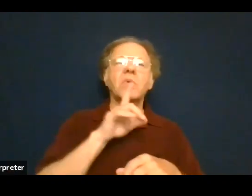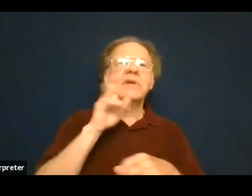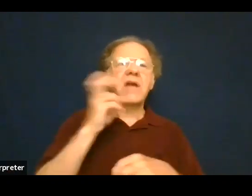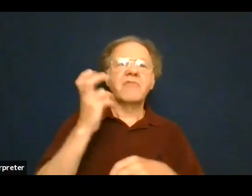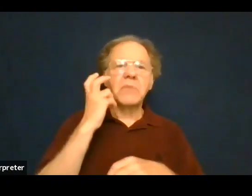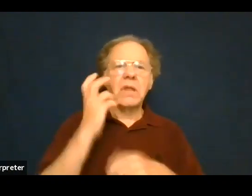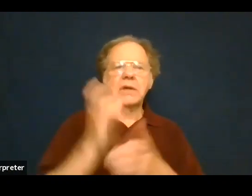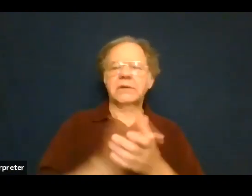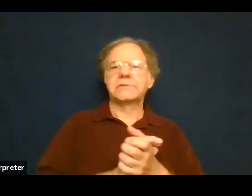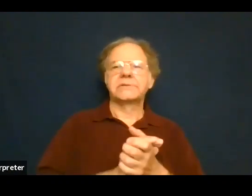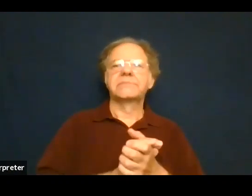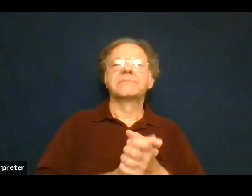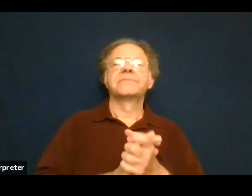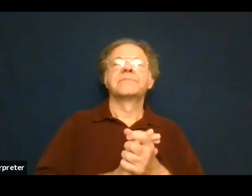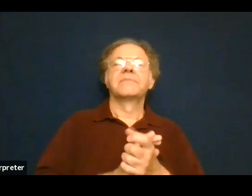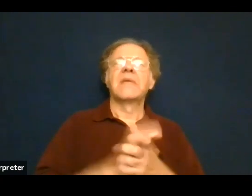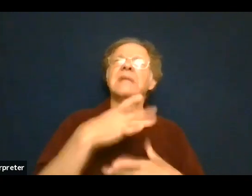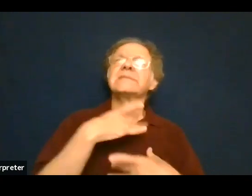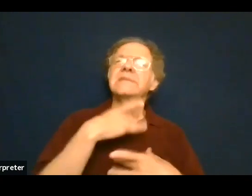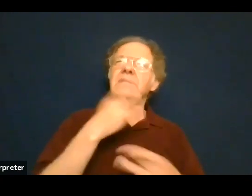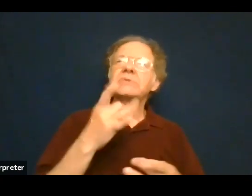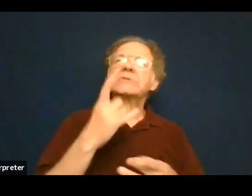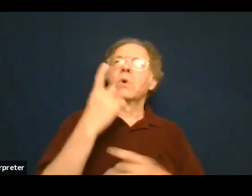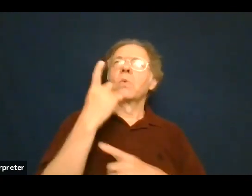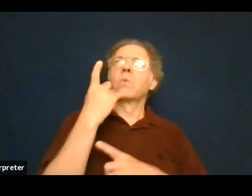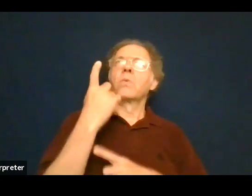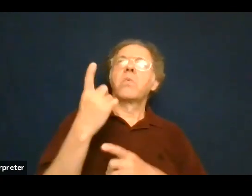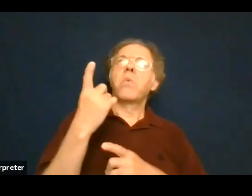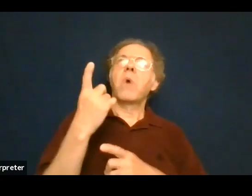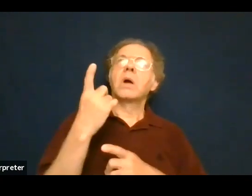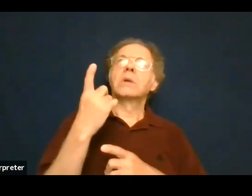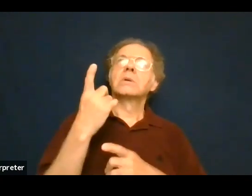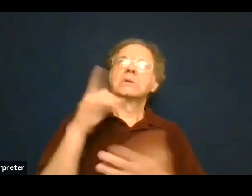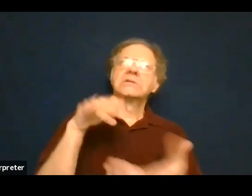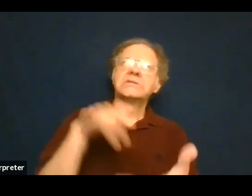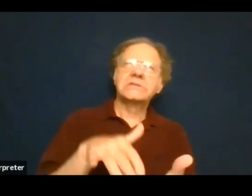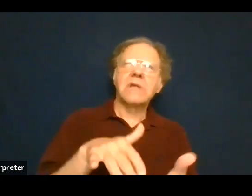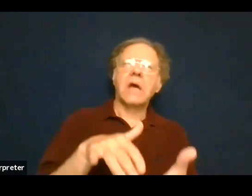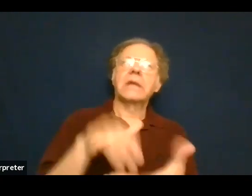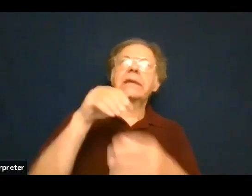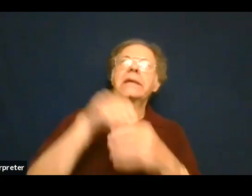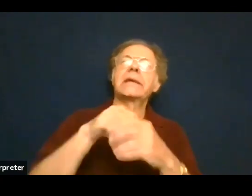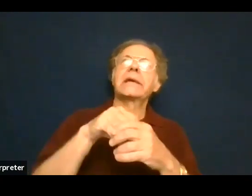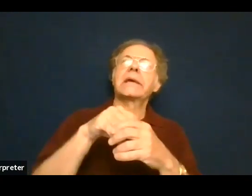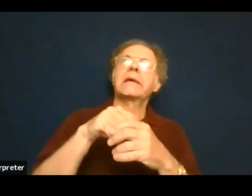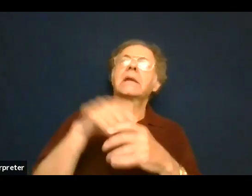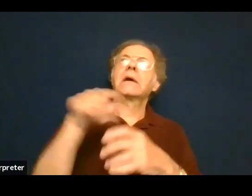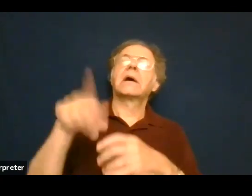Interestingly, there is one study in the category or the condition of hearing loss.